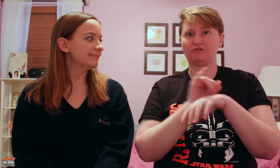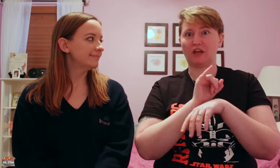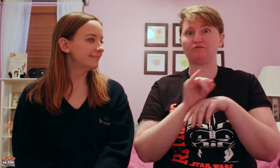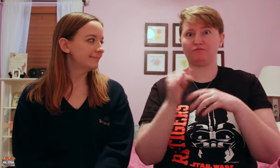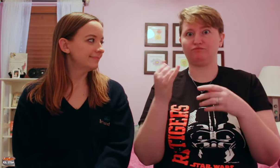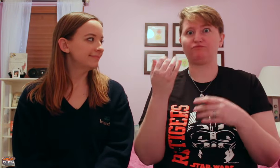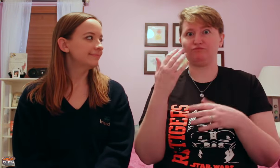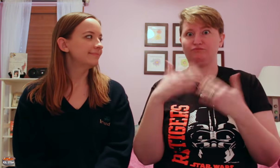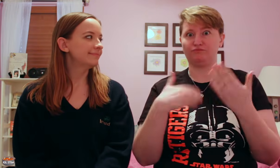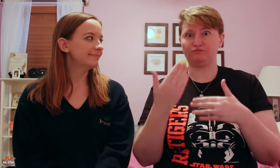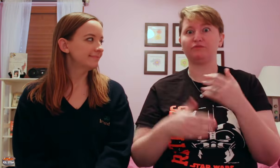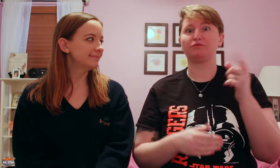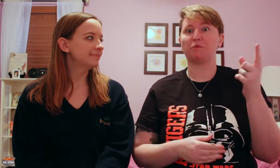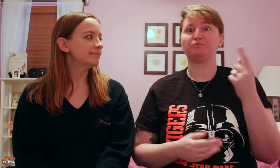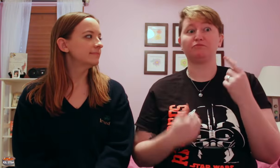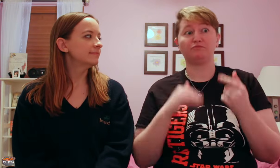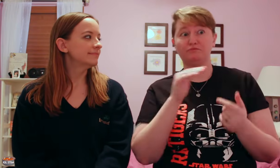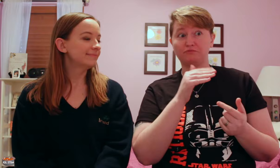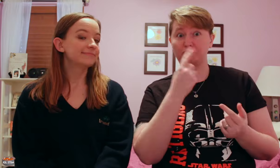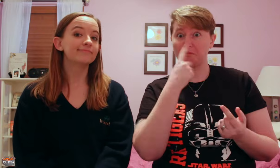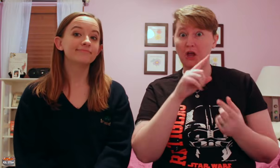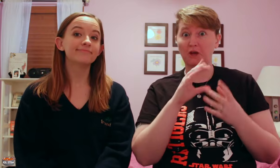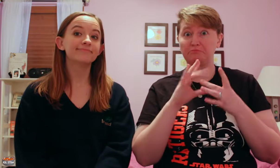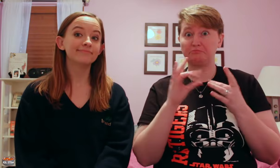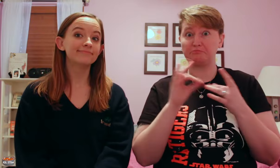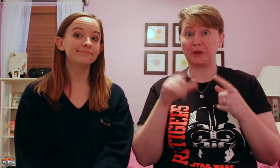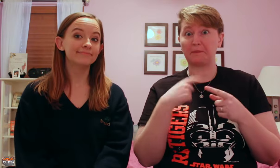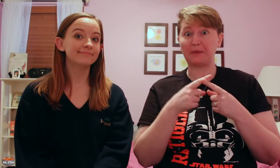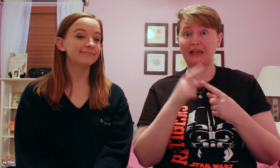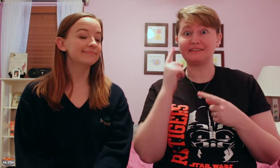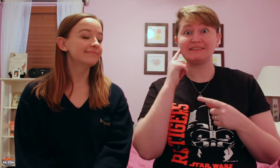He's invovled in the film industry. So I asked him